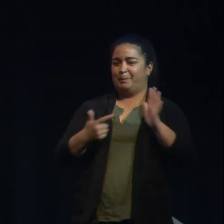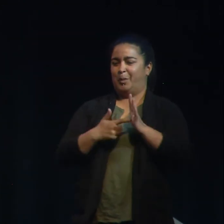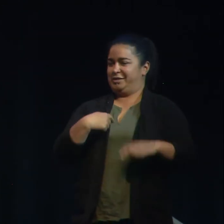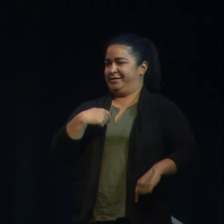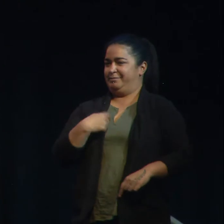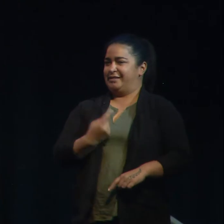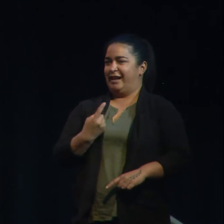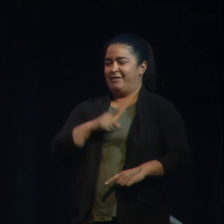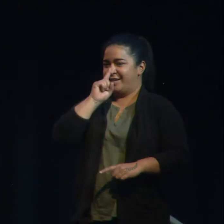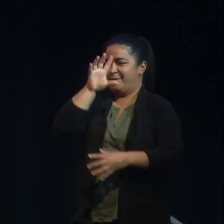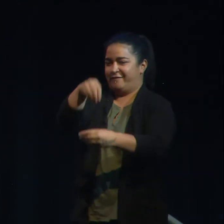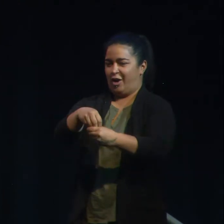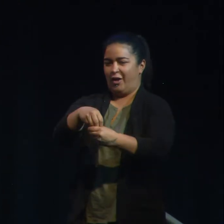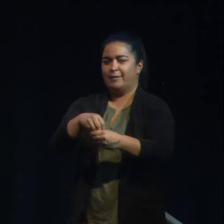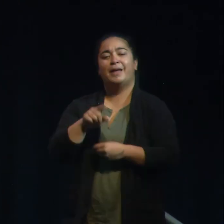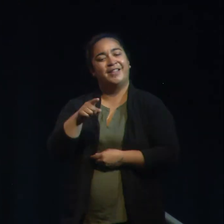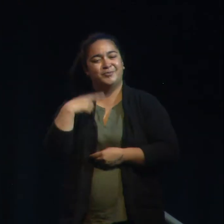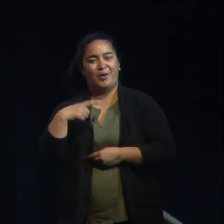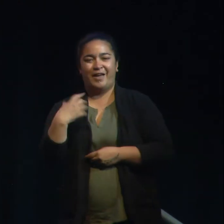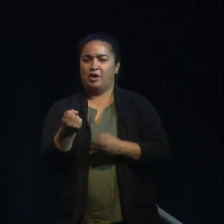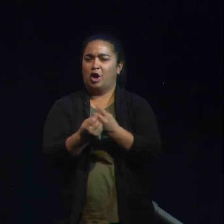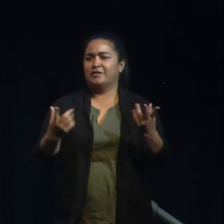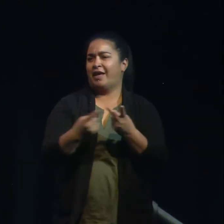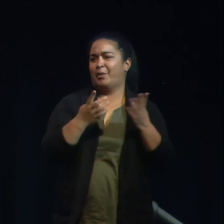come. But that's why we had a whole range of other mechanisms to try and engage people